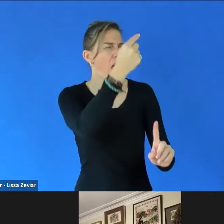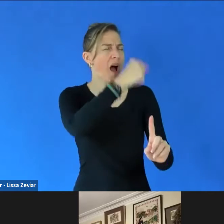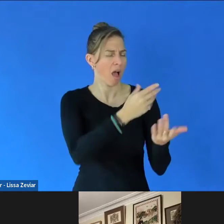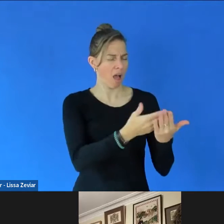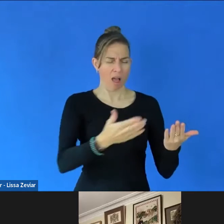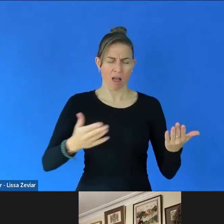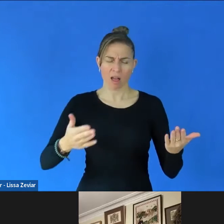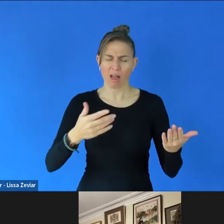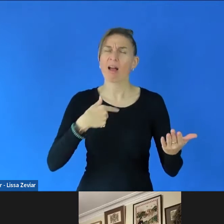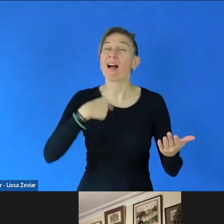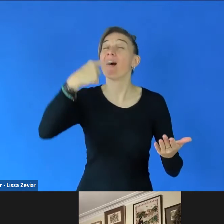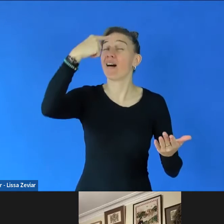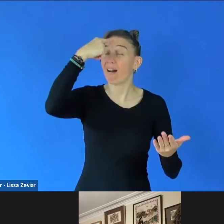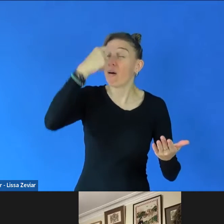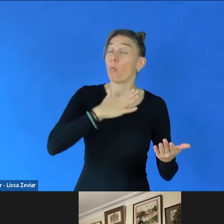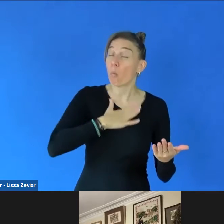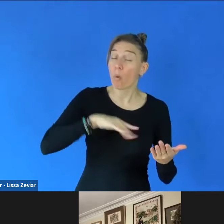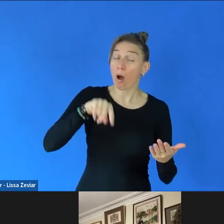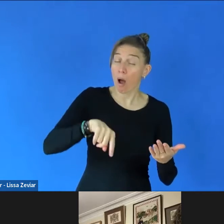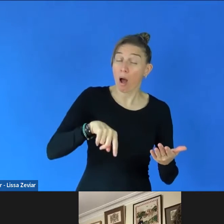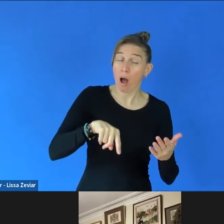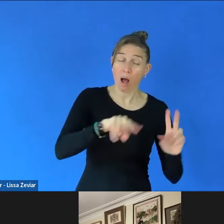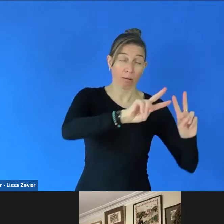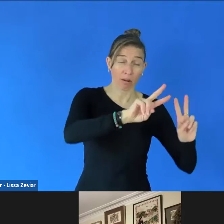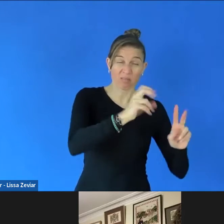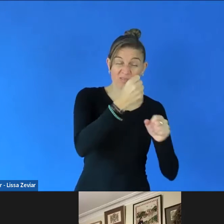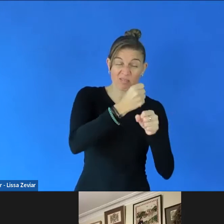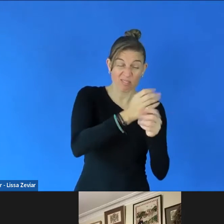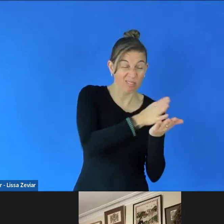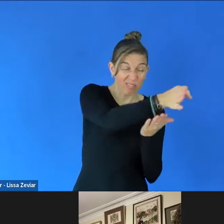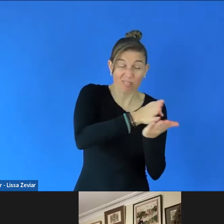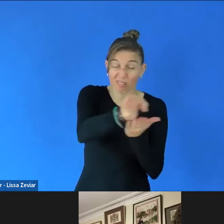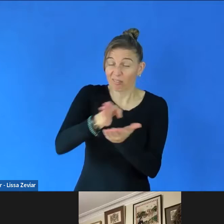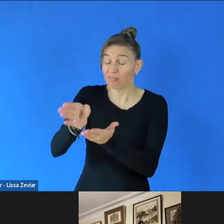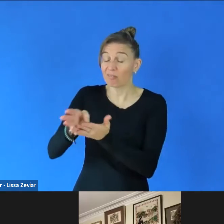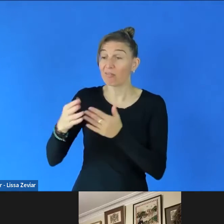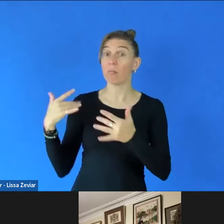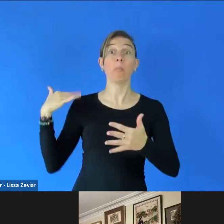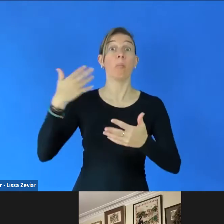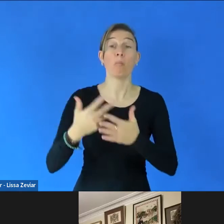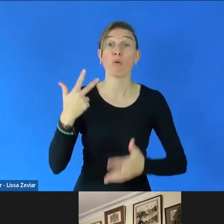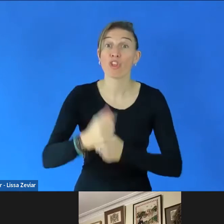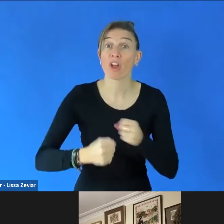that we thought the programme was going to work on, it has delivered on the objectives.